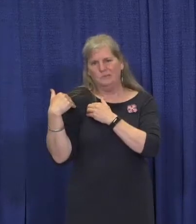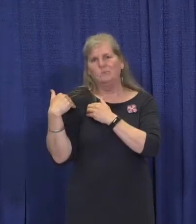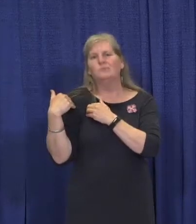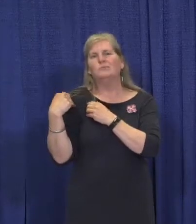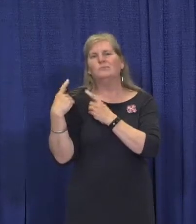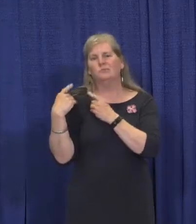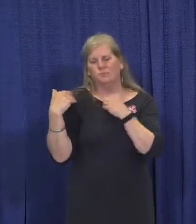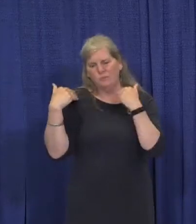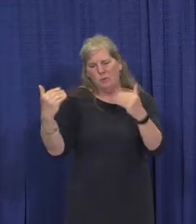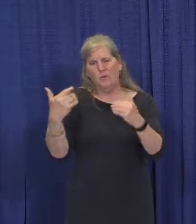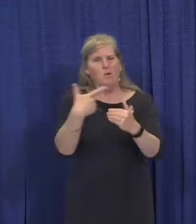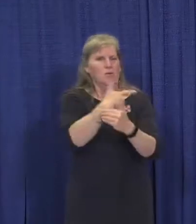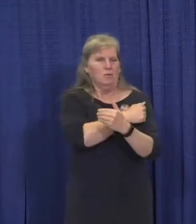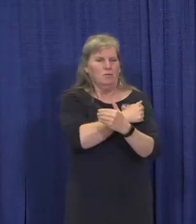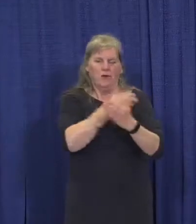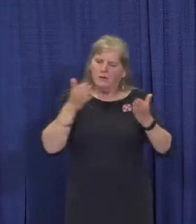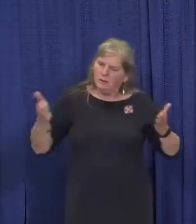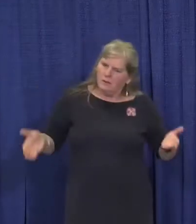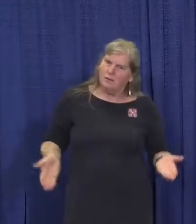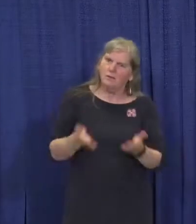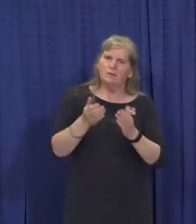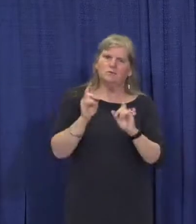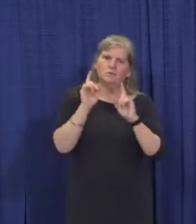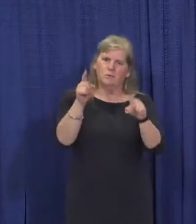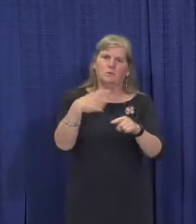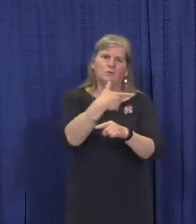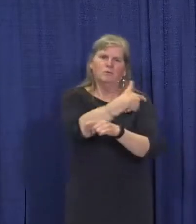part and I encourage you to do